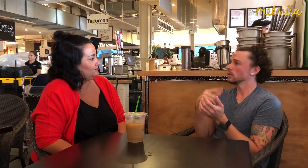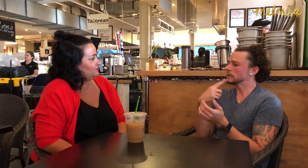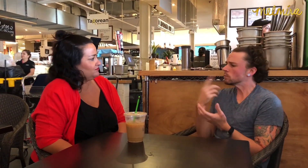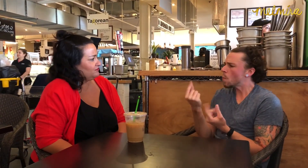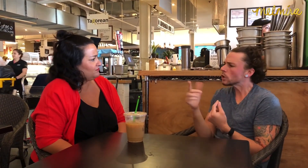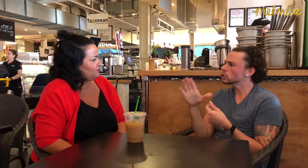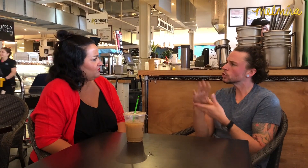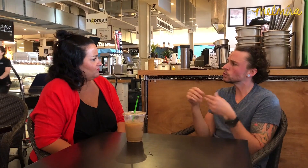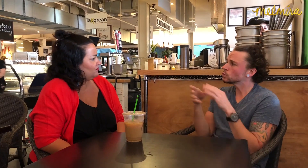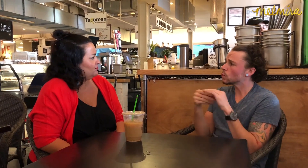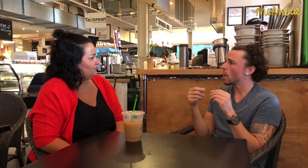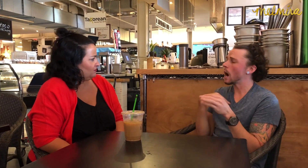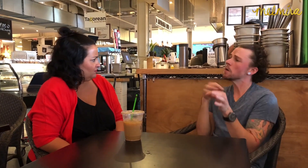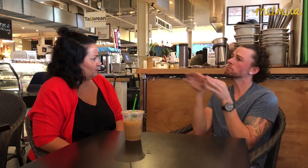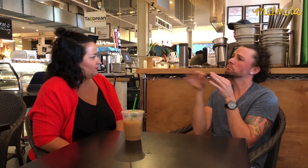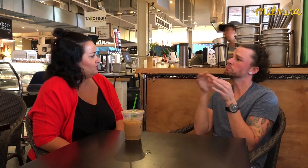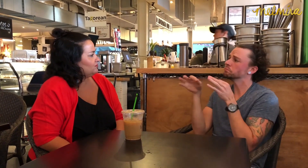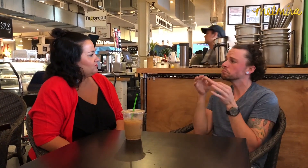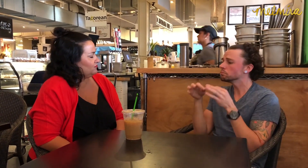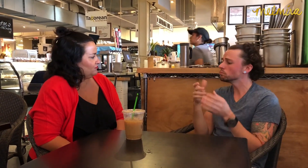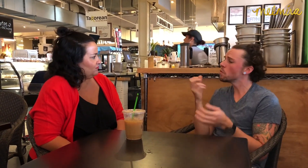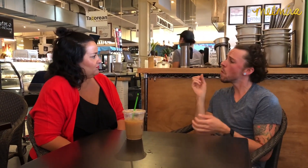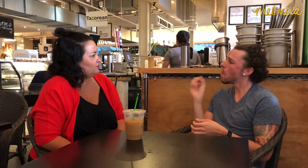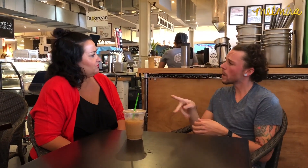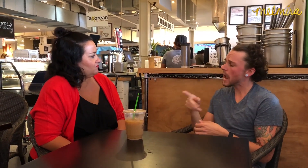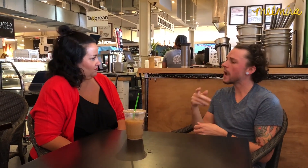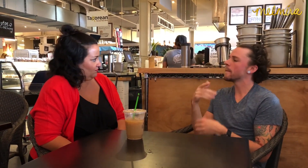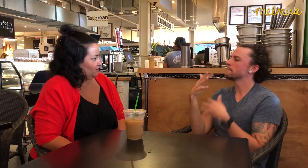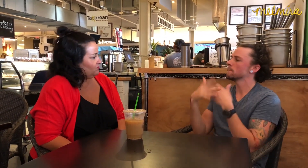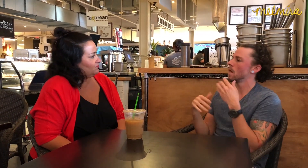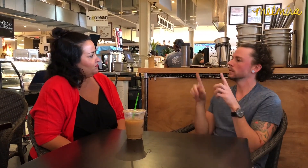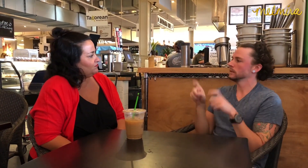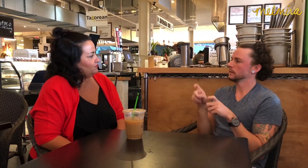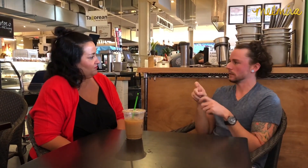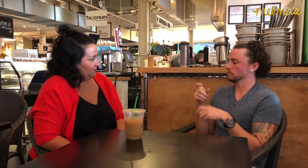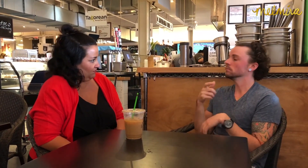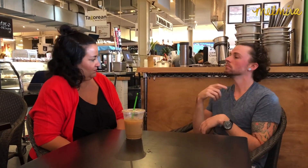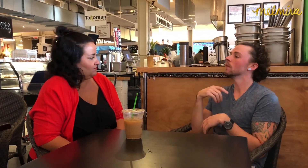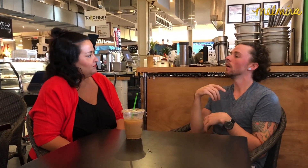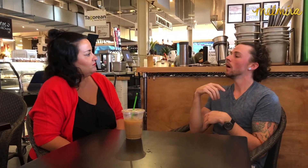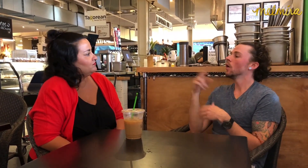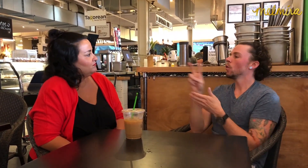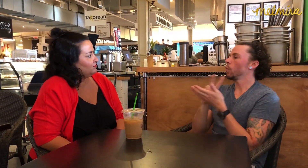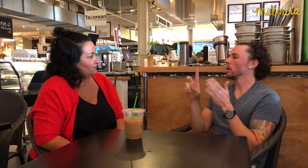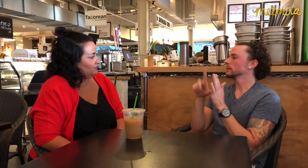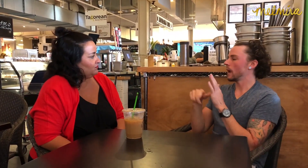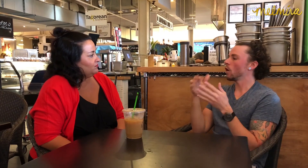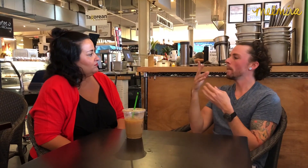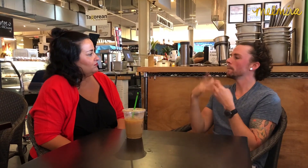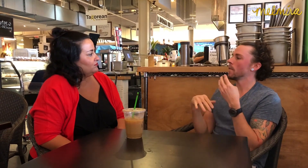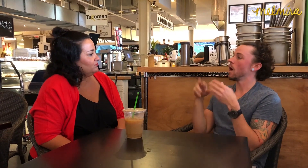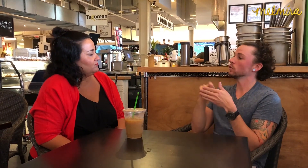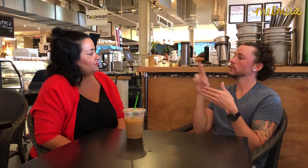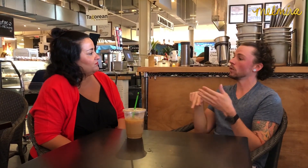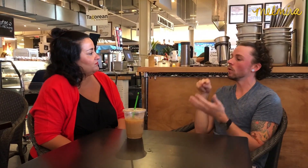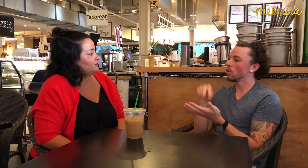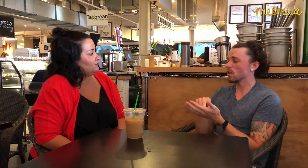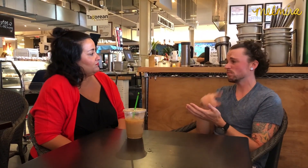I was asked to share my story, so I did. Then they did a blood test. Two weeks later, I got the test results